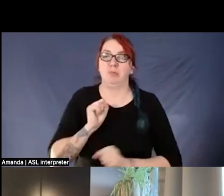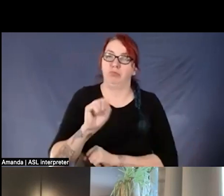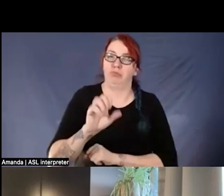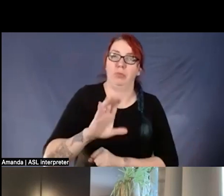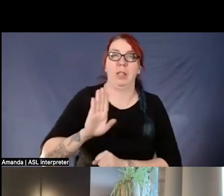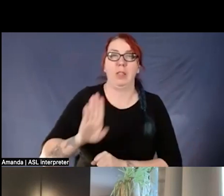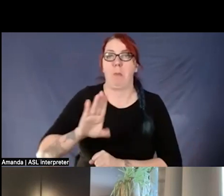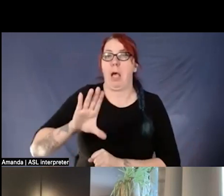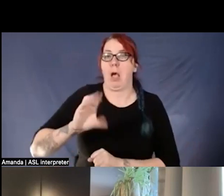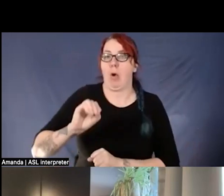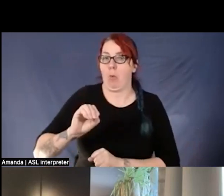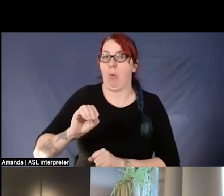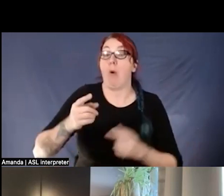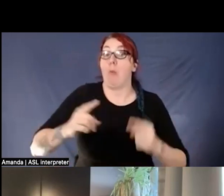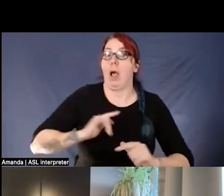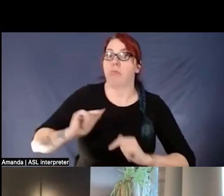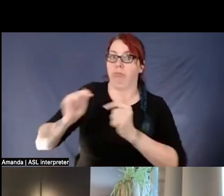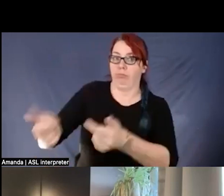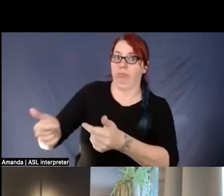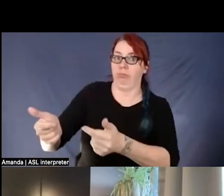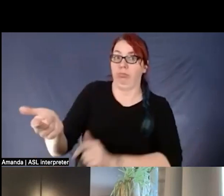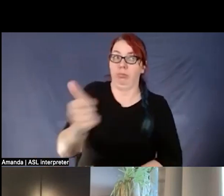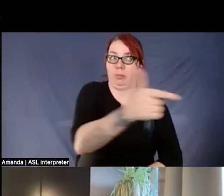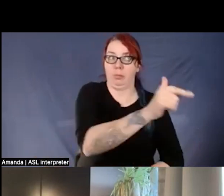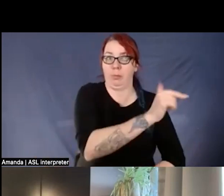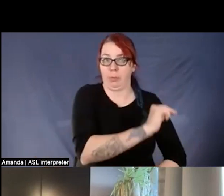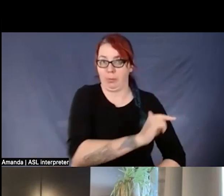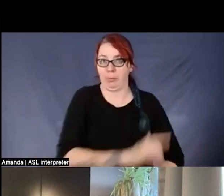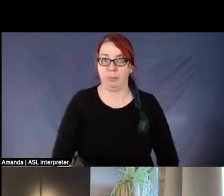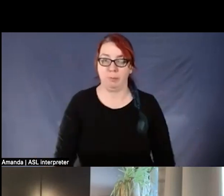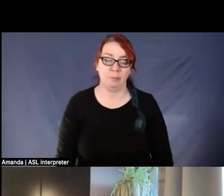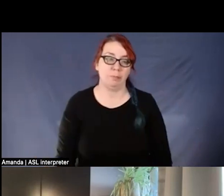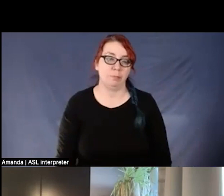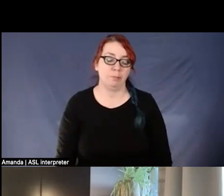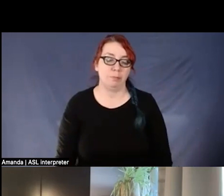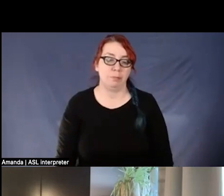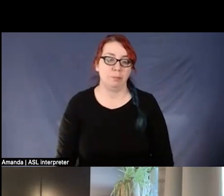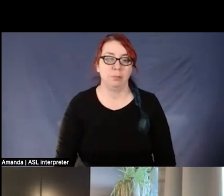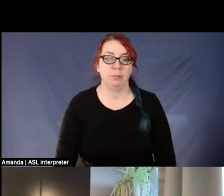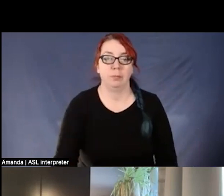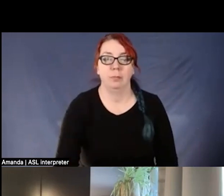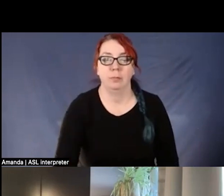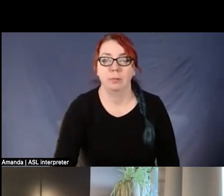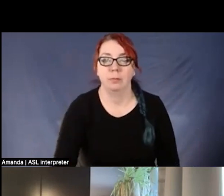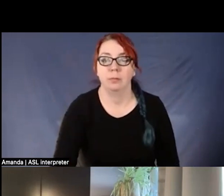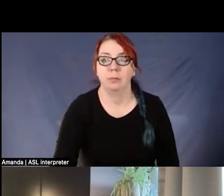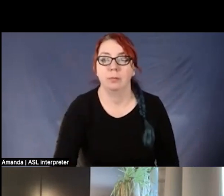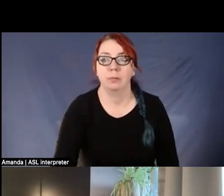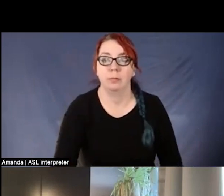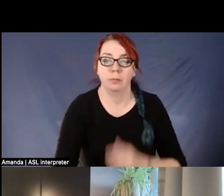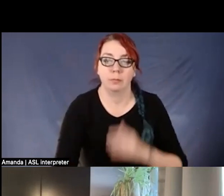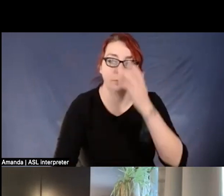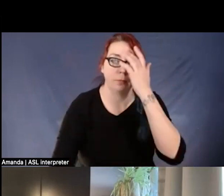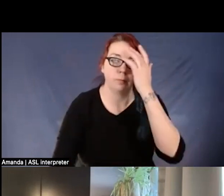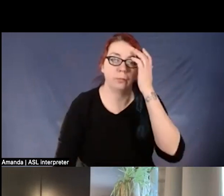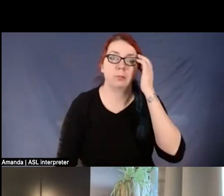notes. I should say the slides. There you go. So my first little hack for everyone today is